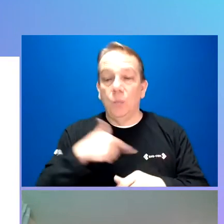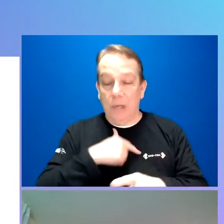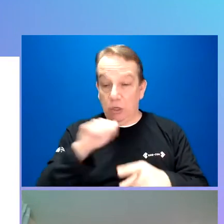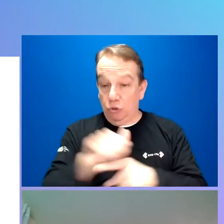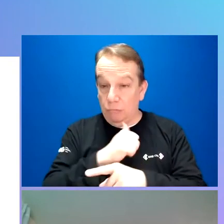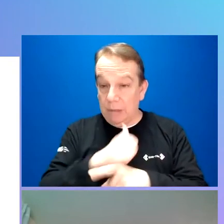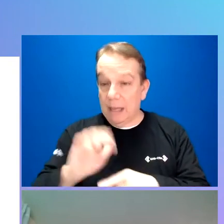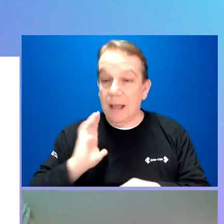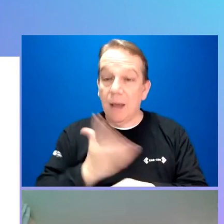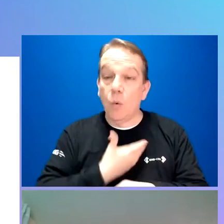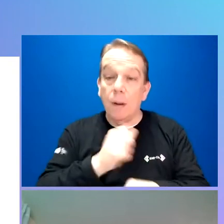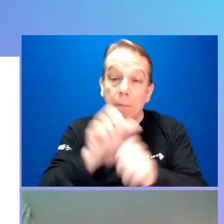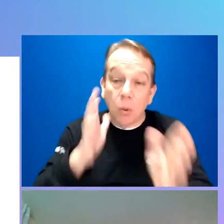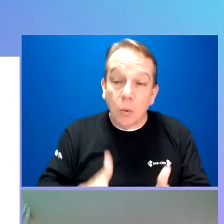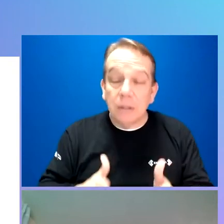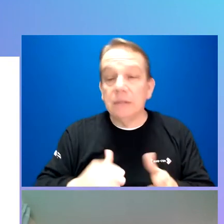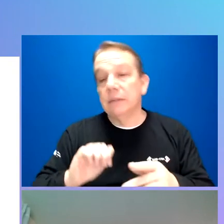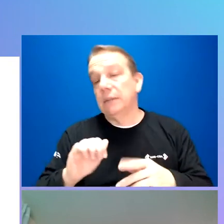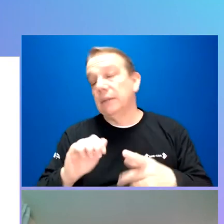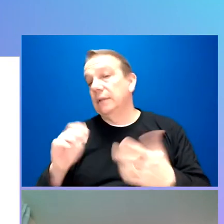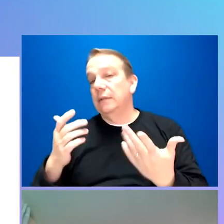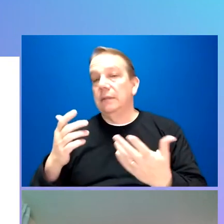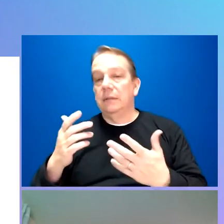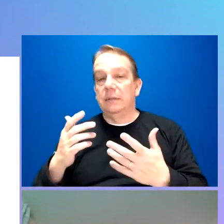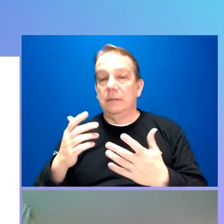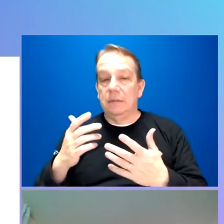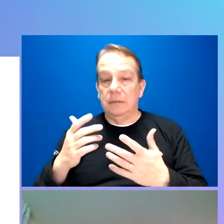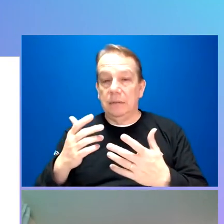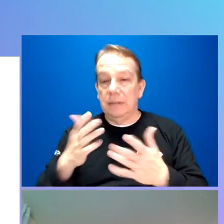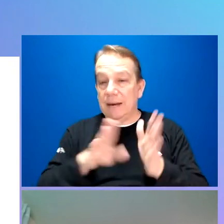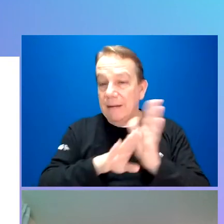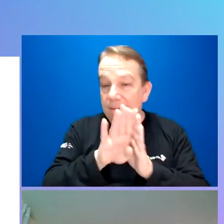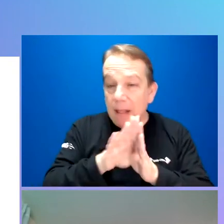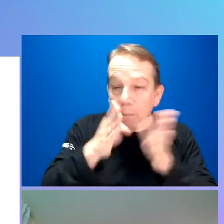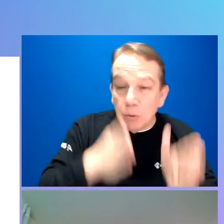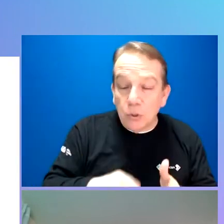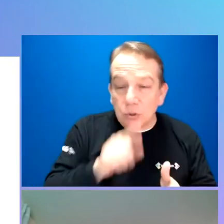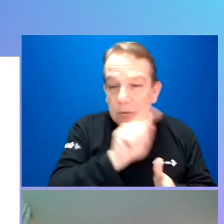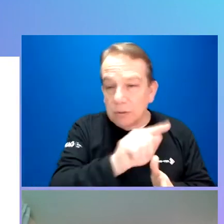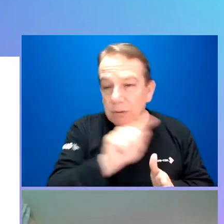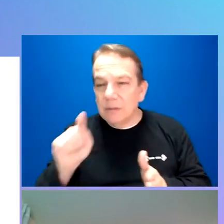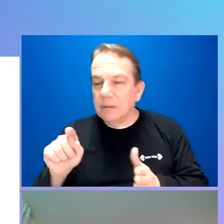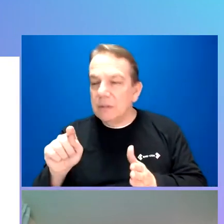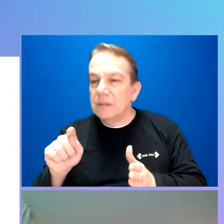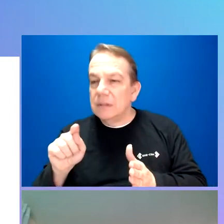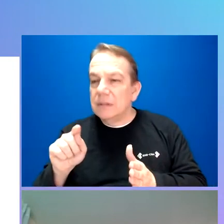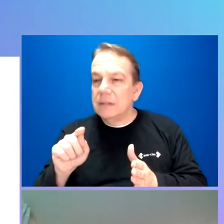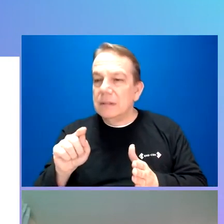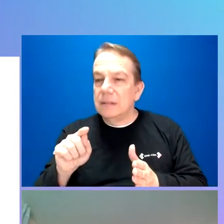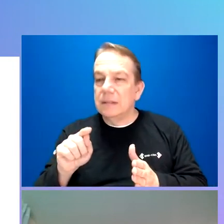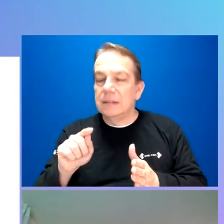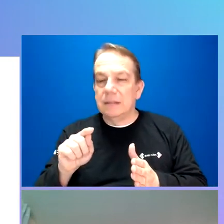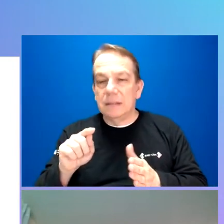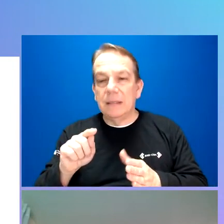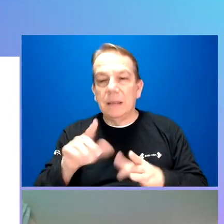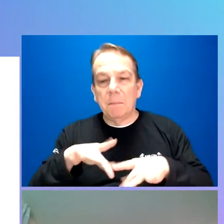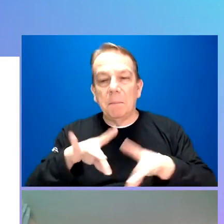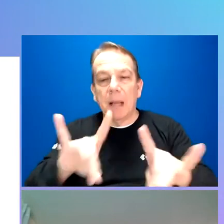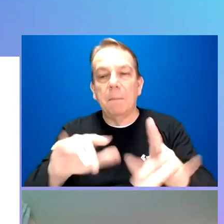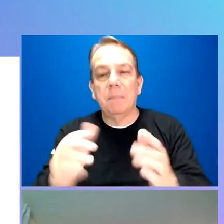employees, our testers and developers to, uh, cultivate that, uh, special skill sets for